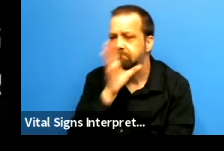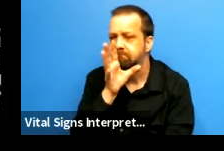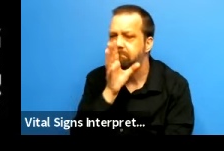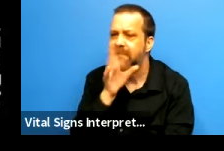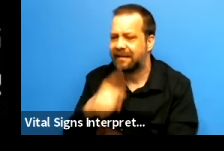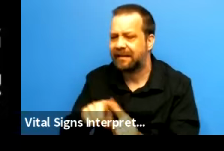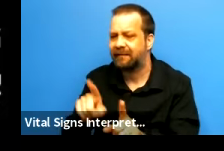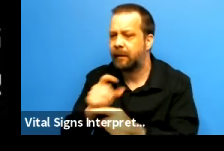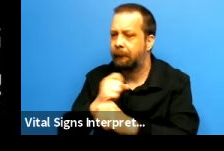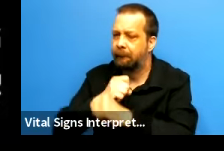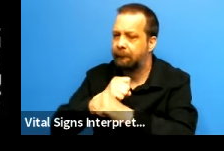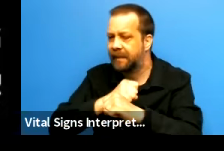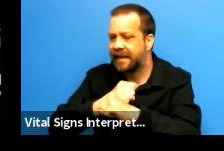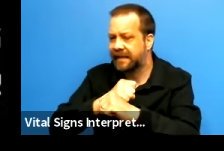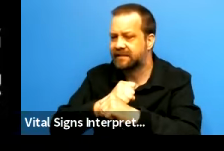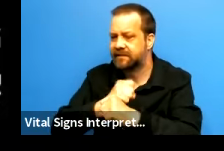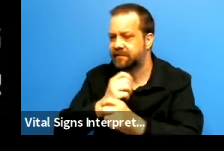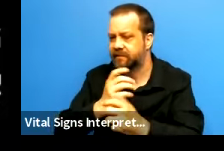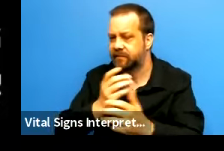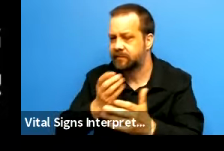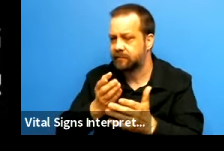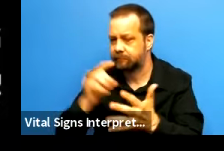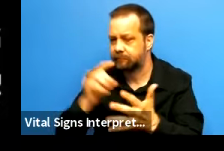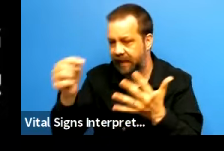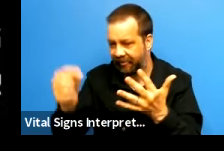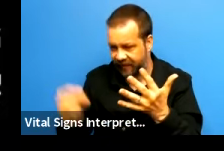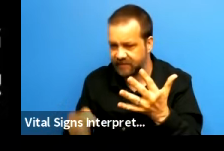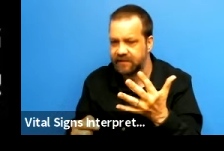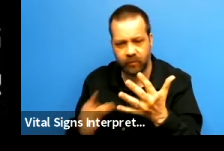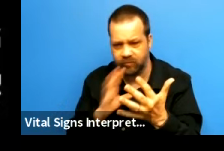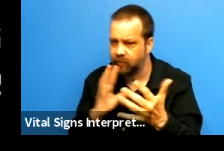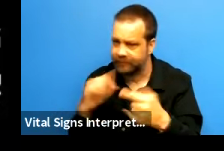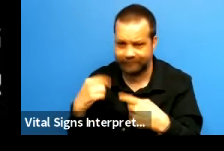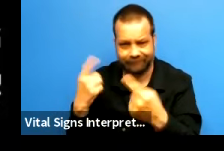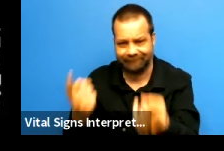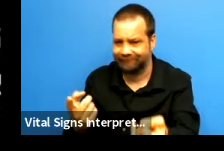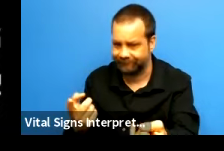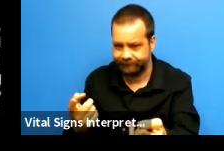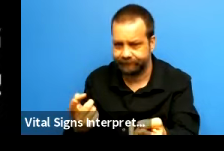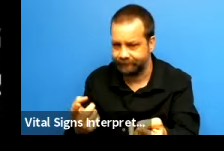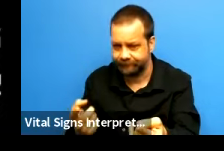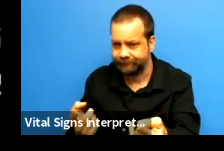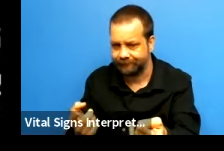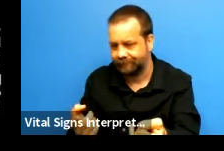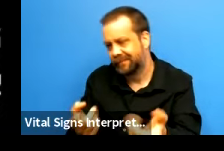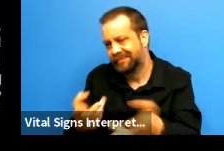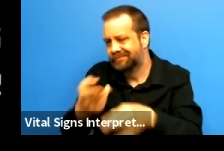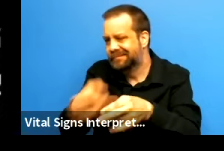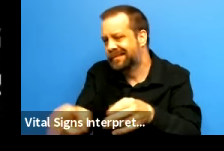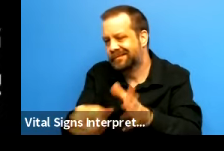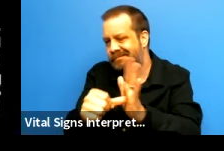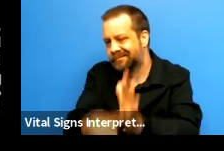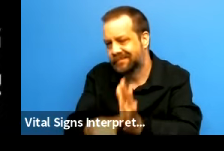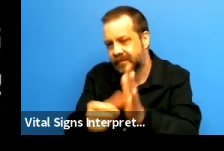and we have heard these many times over the last several months. As a quick reminder— Wear a mask